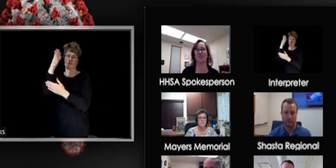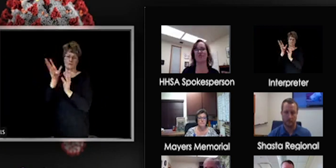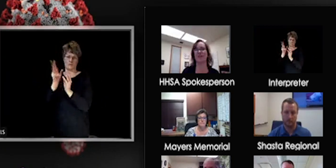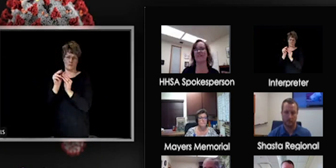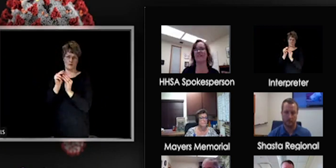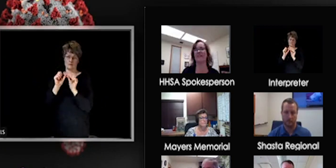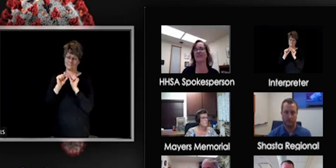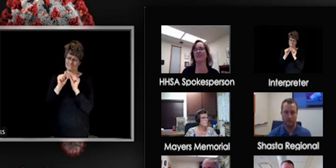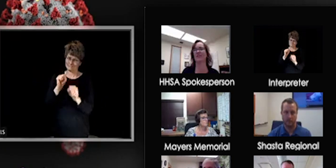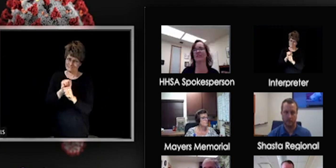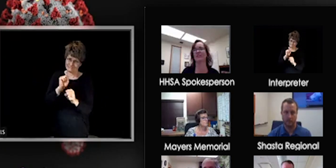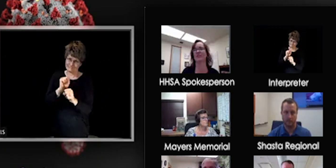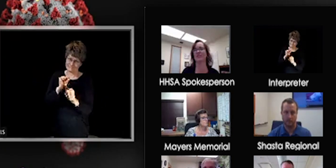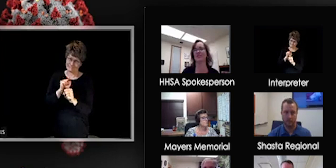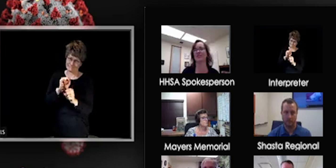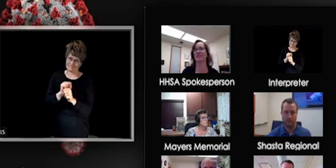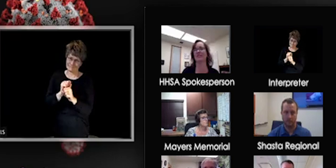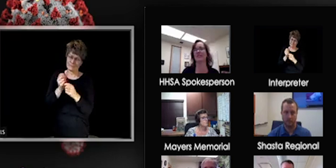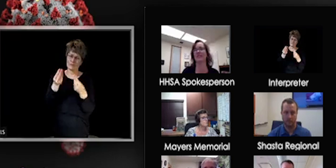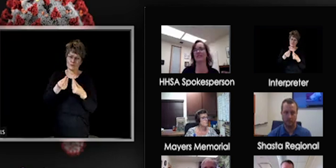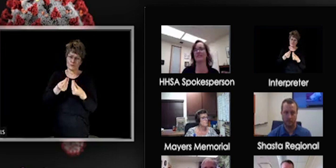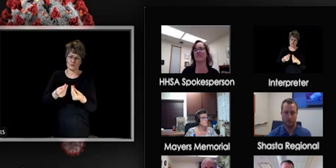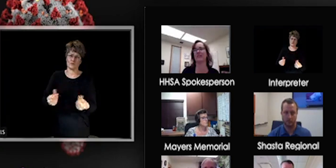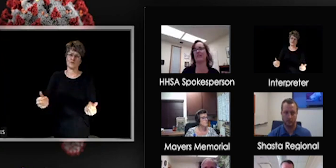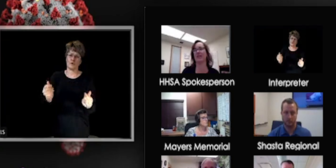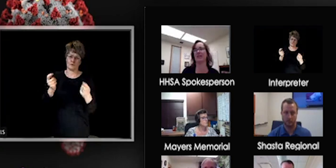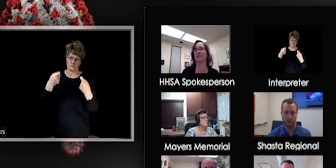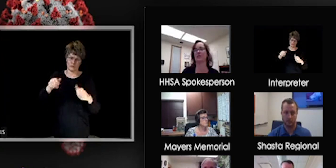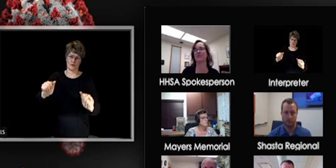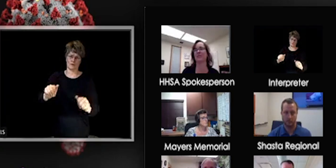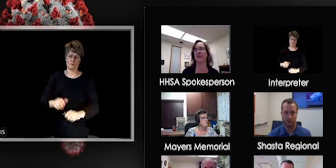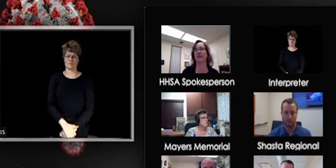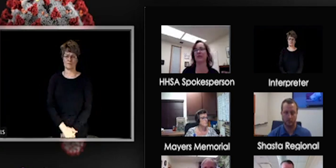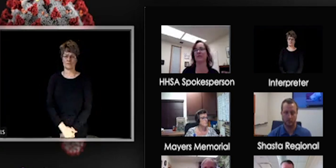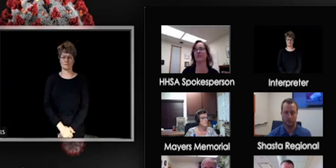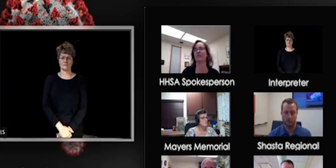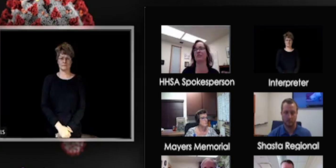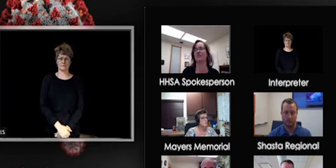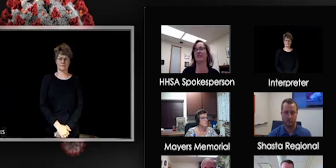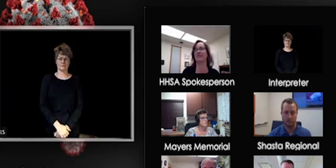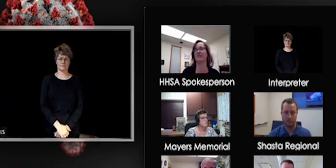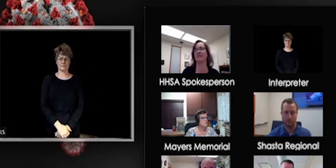Thank you. And then her last question is – did Shasta County participate in Governor Newsome’s